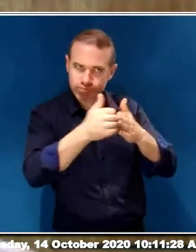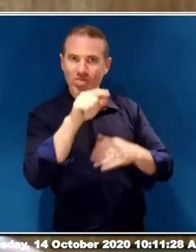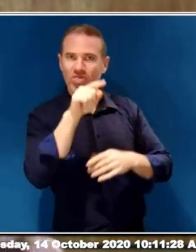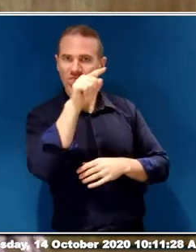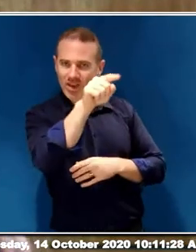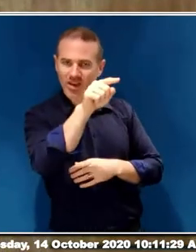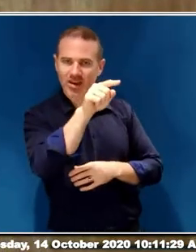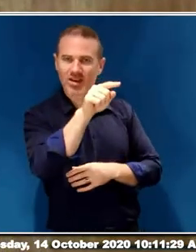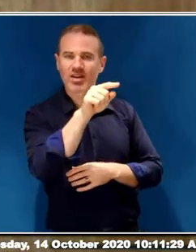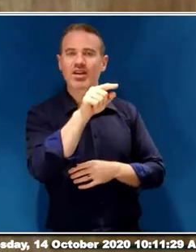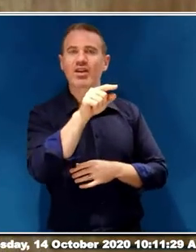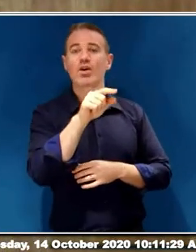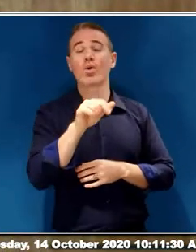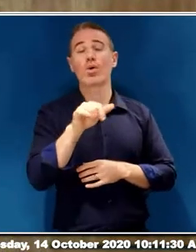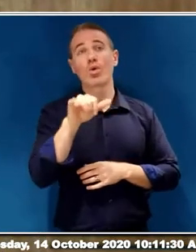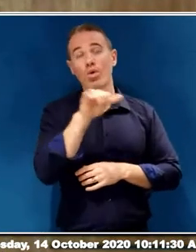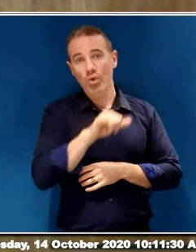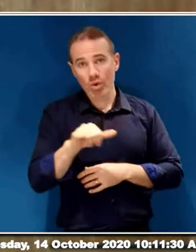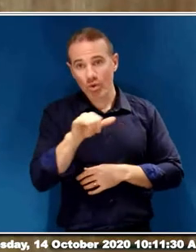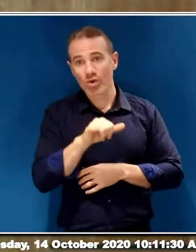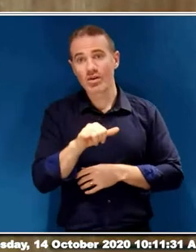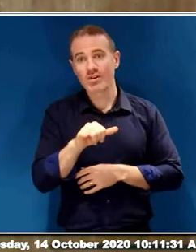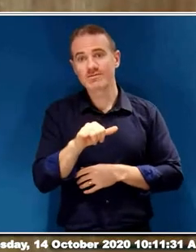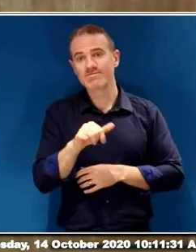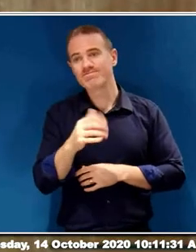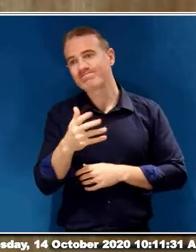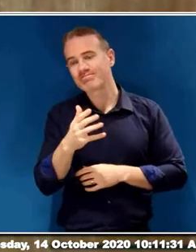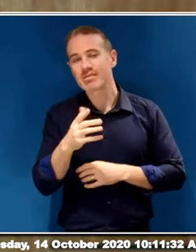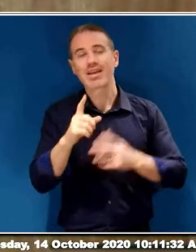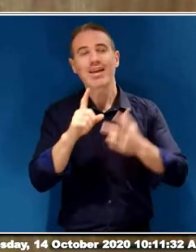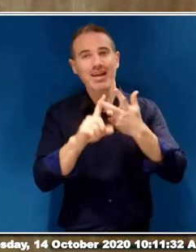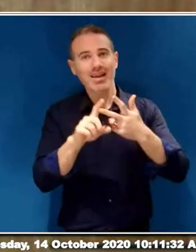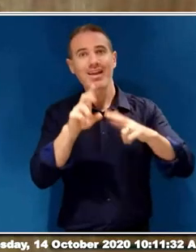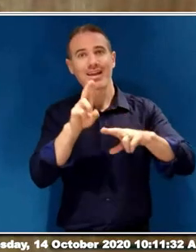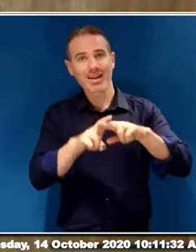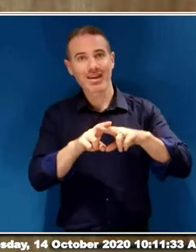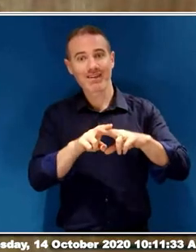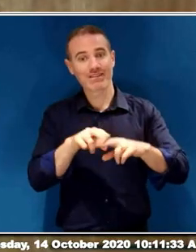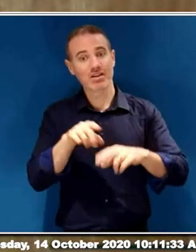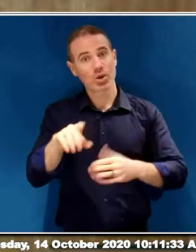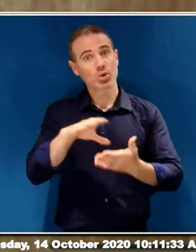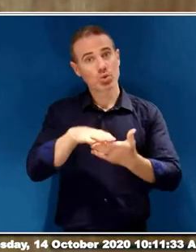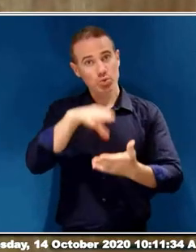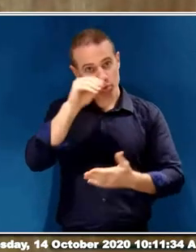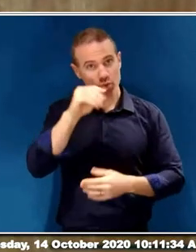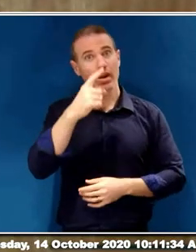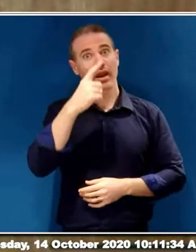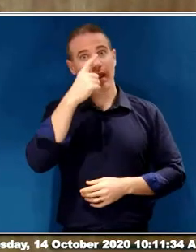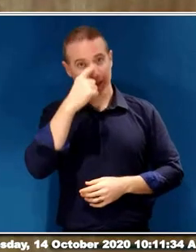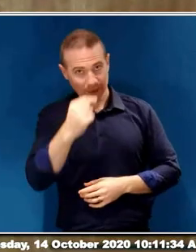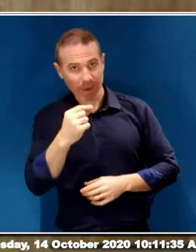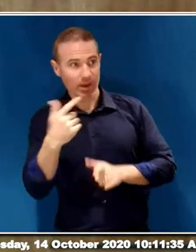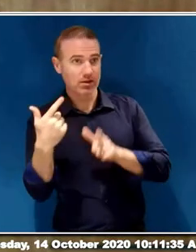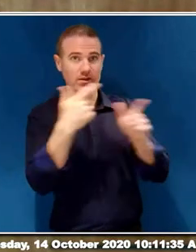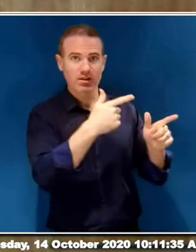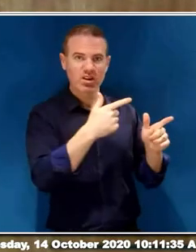If the student was able to access mainstream classrooms, then that was also an option and they were supported in doing that.